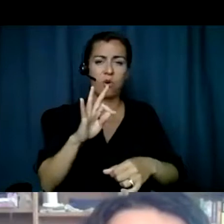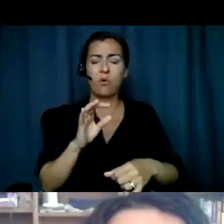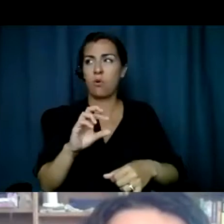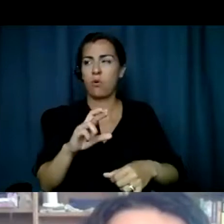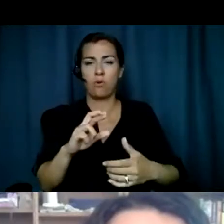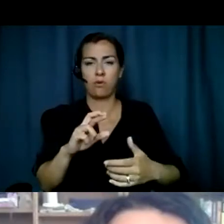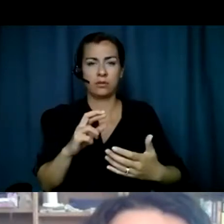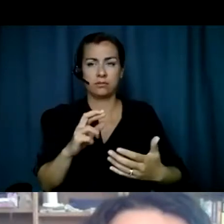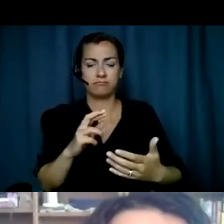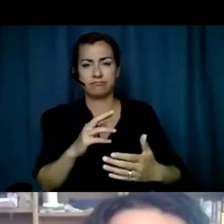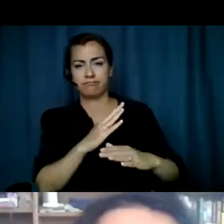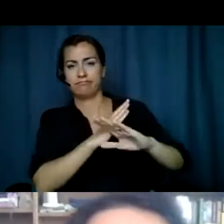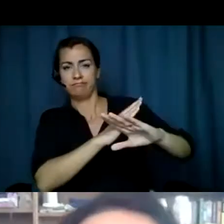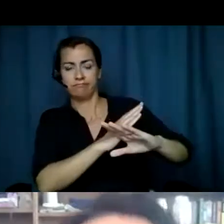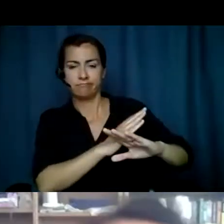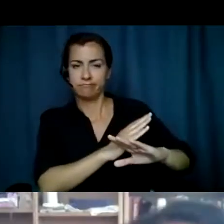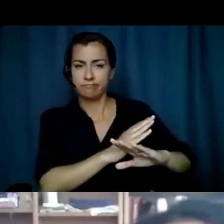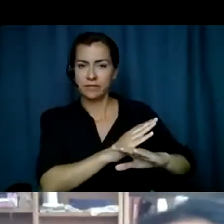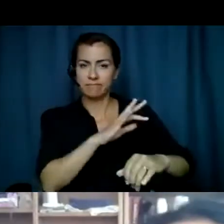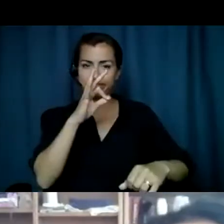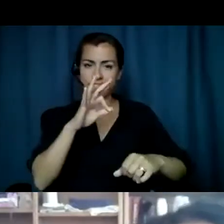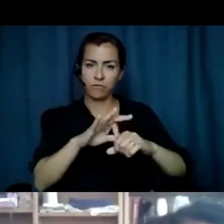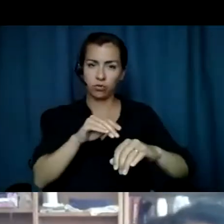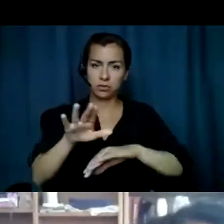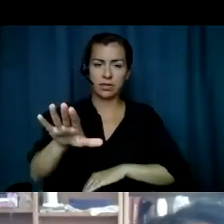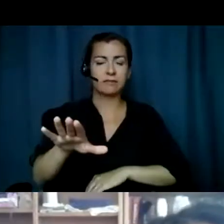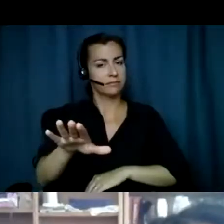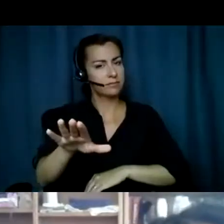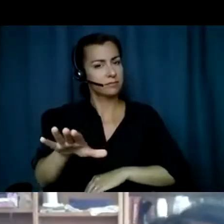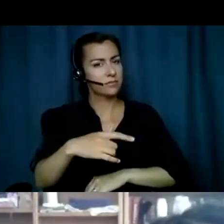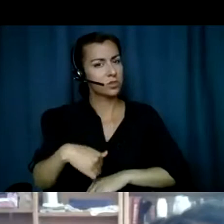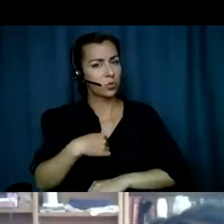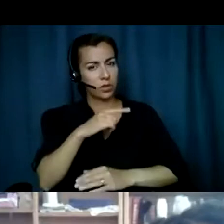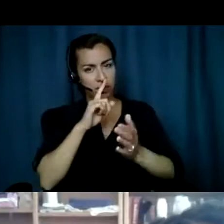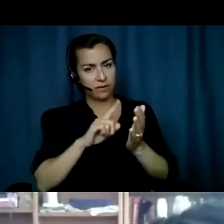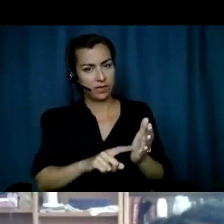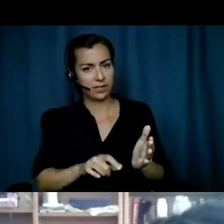office? Is that?